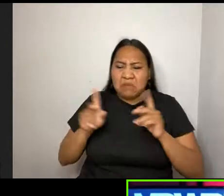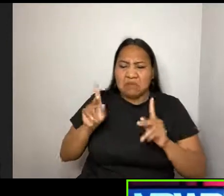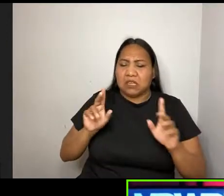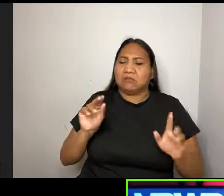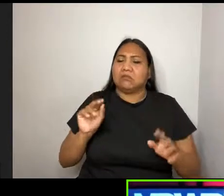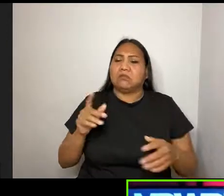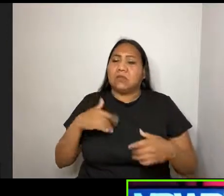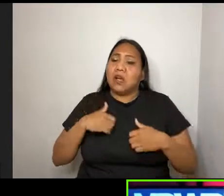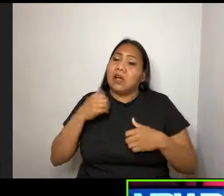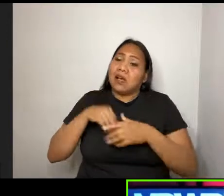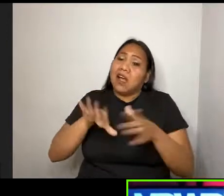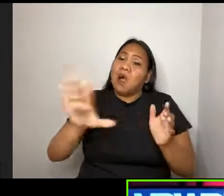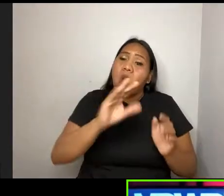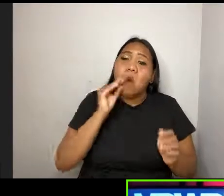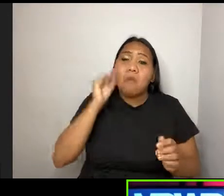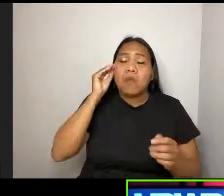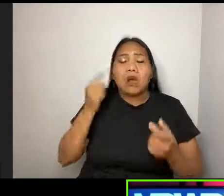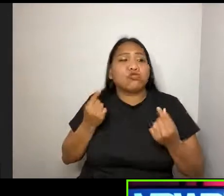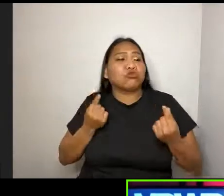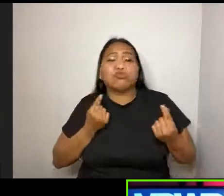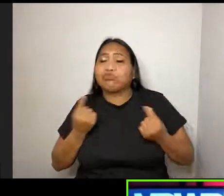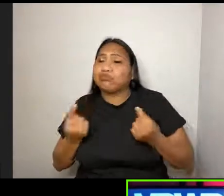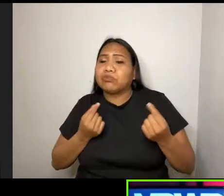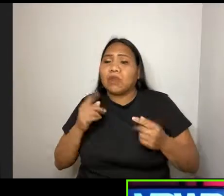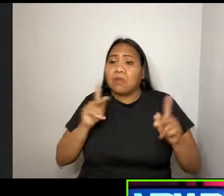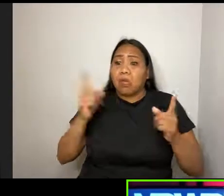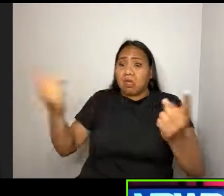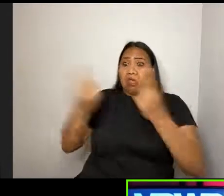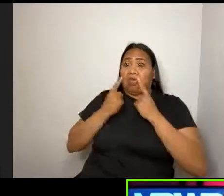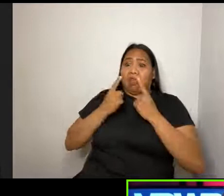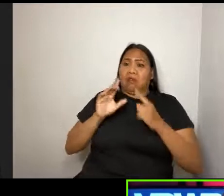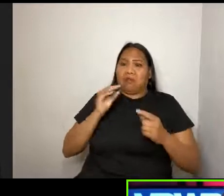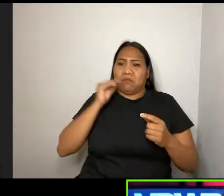are you going to be like come on in or are you going to fight and survive to protect your family?